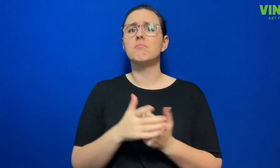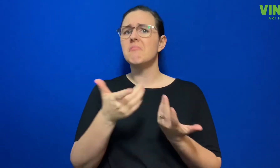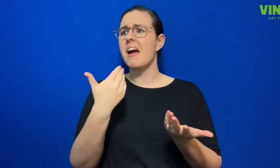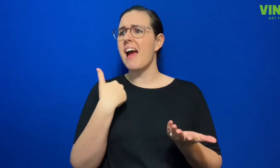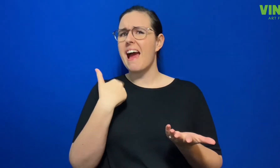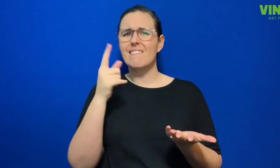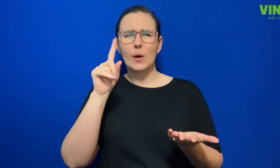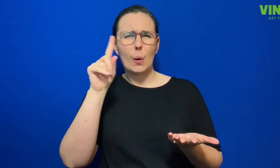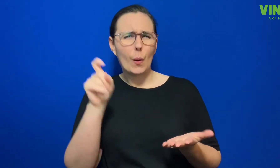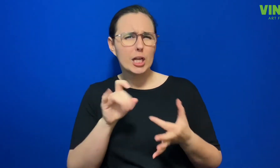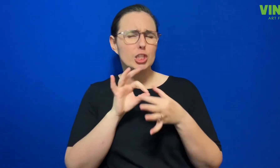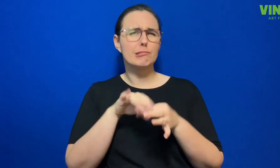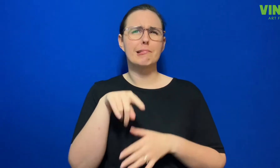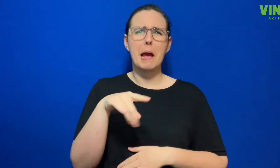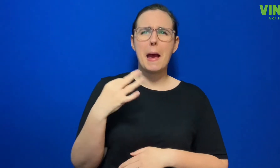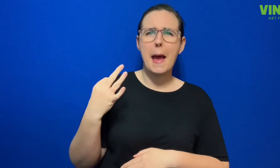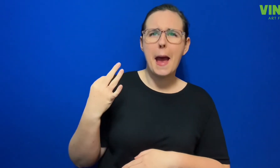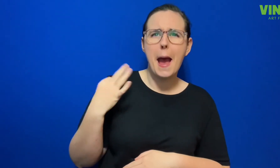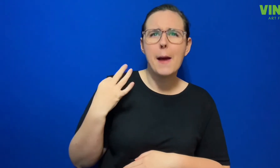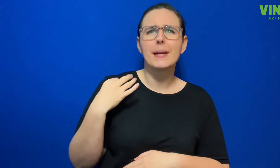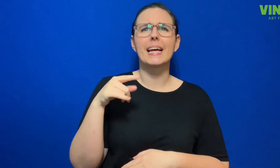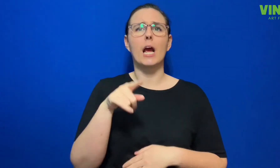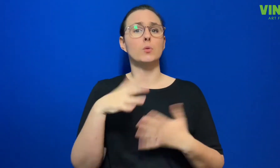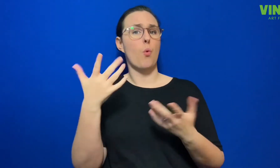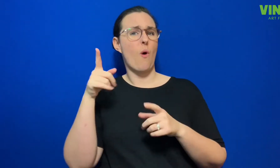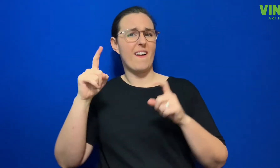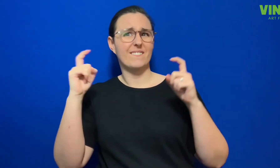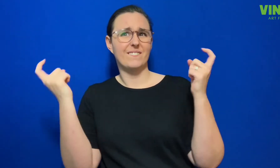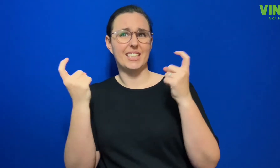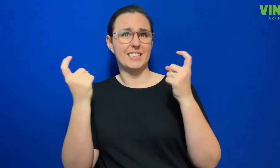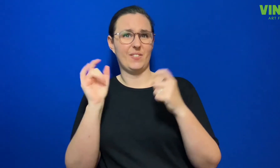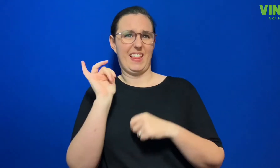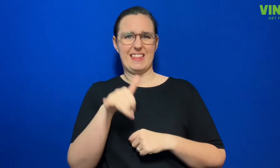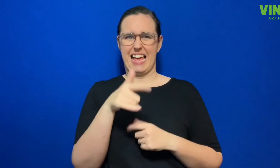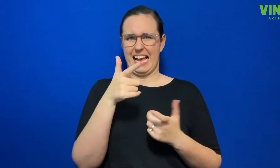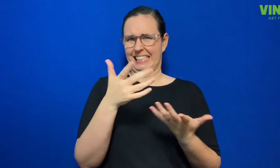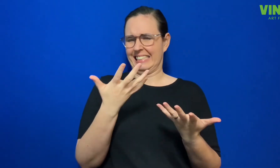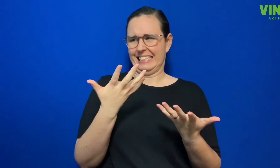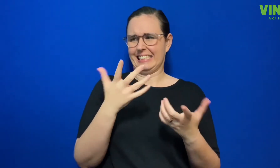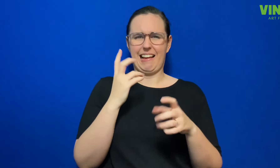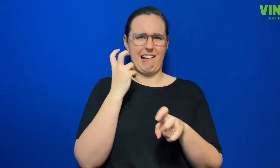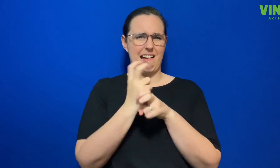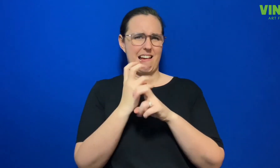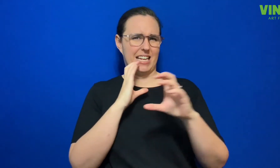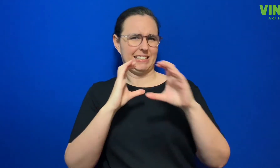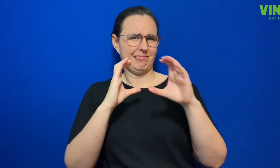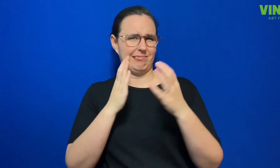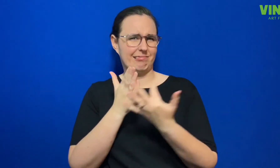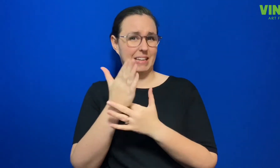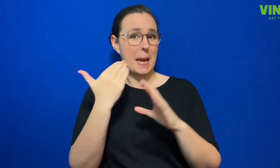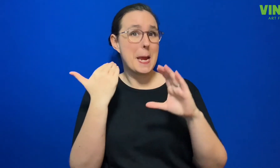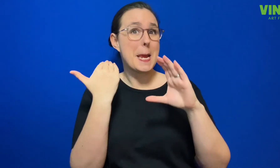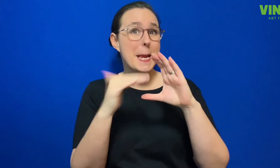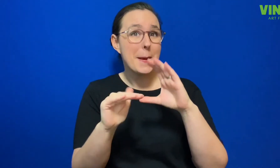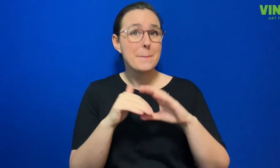If you have questions about the application and festival that cannot be communicated by email,